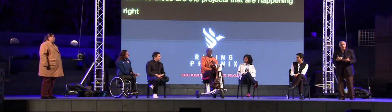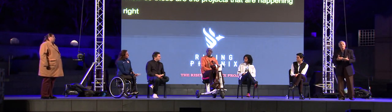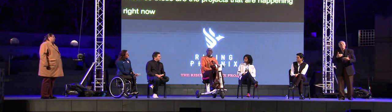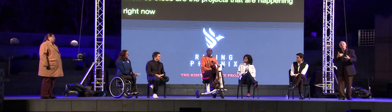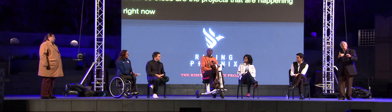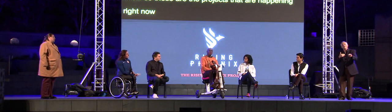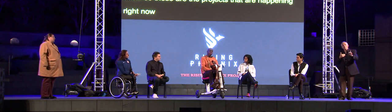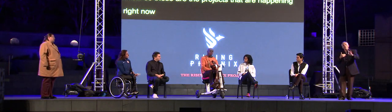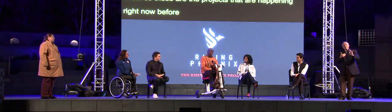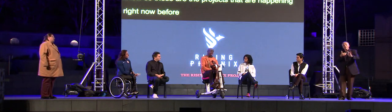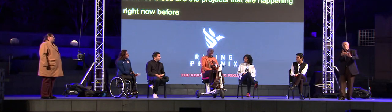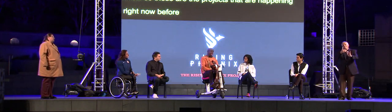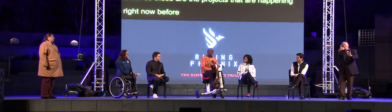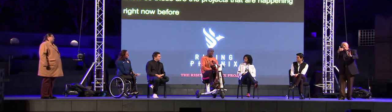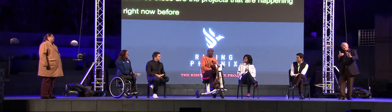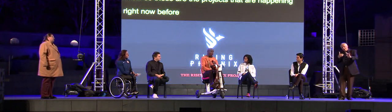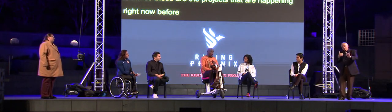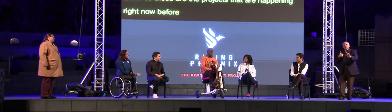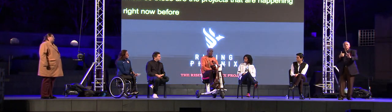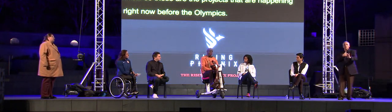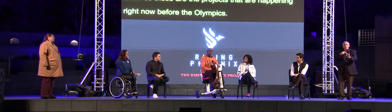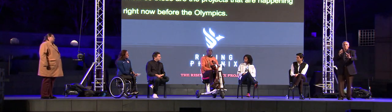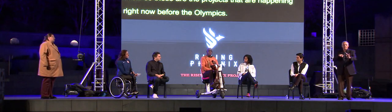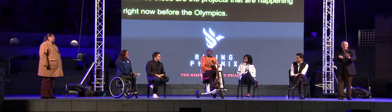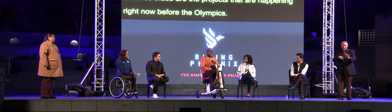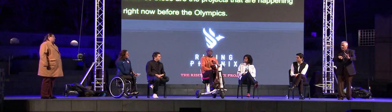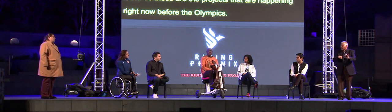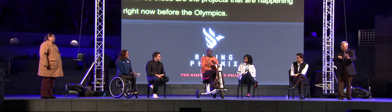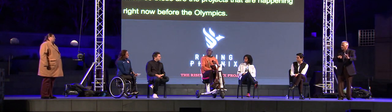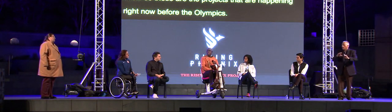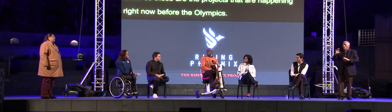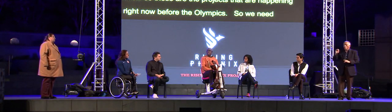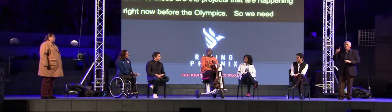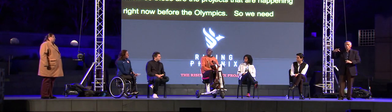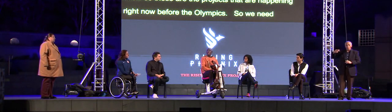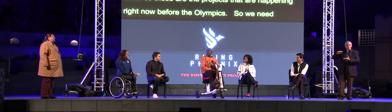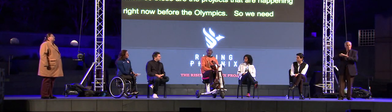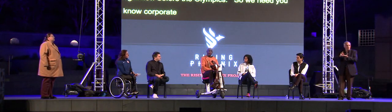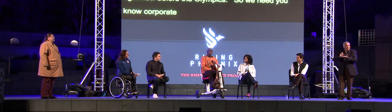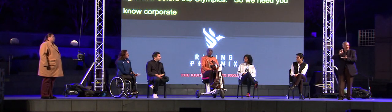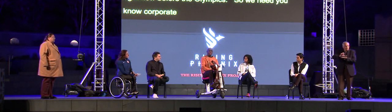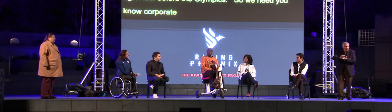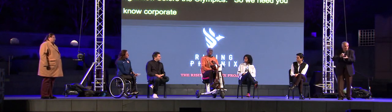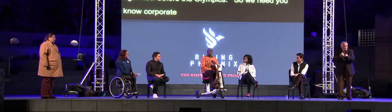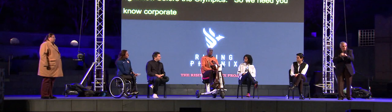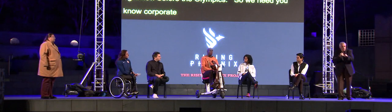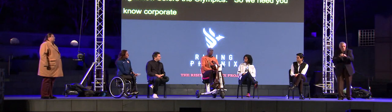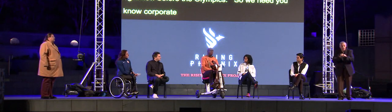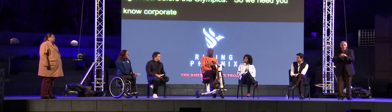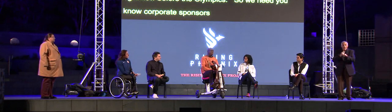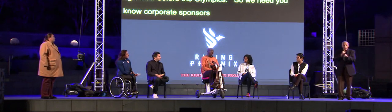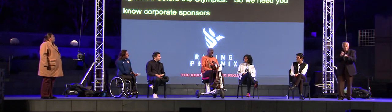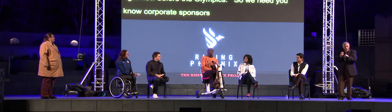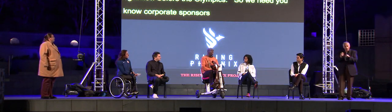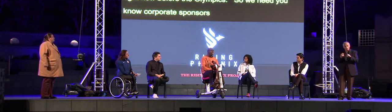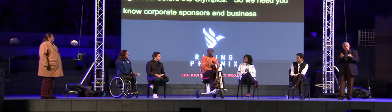So we need corporate funders and visitors to go in the community